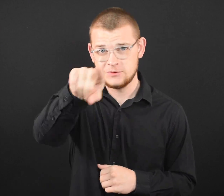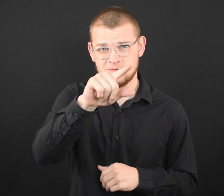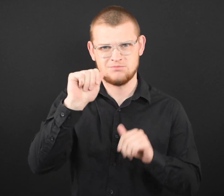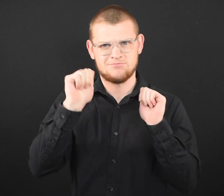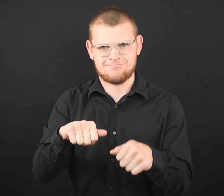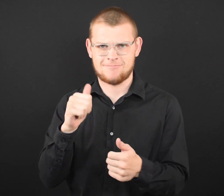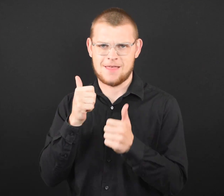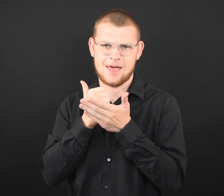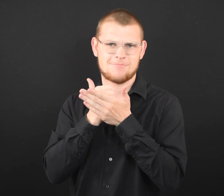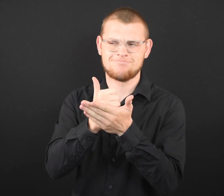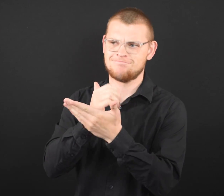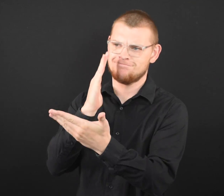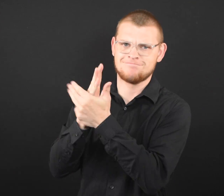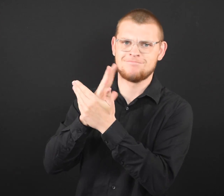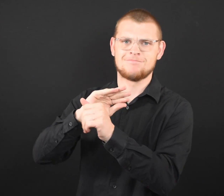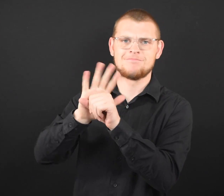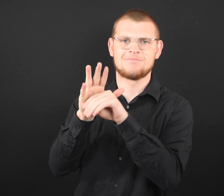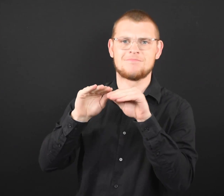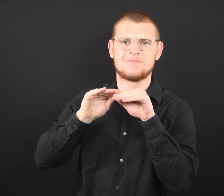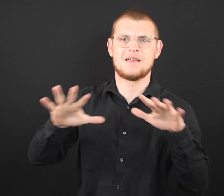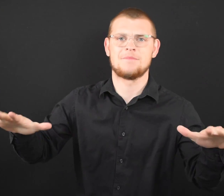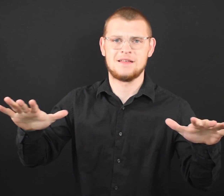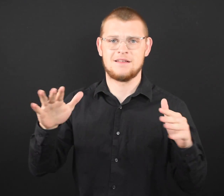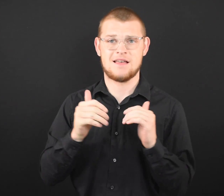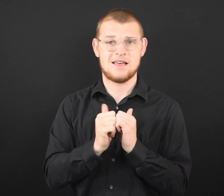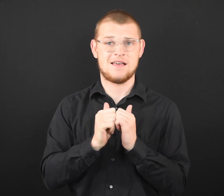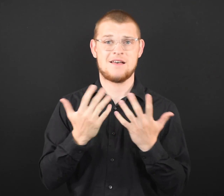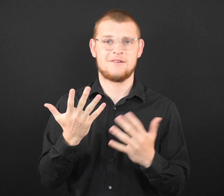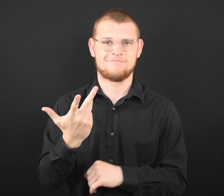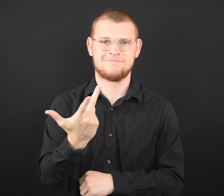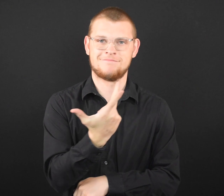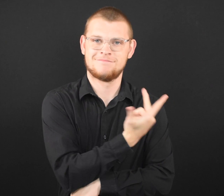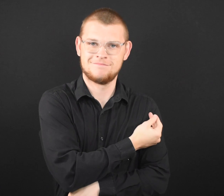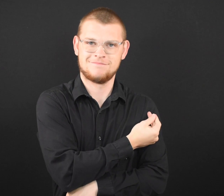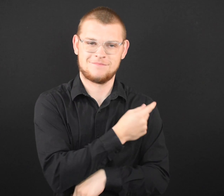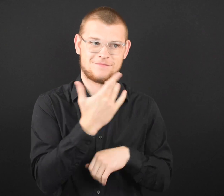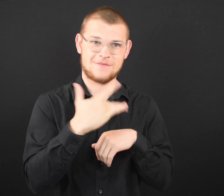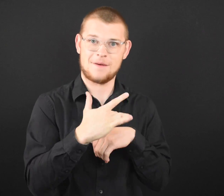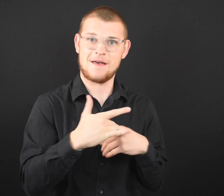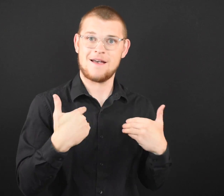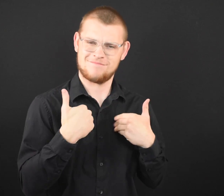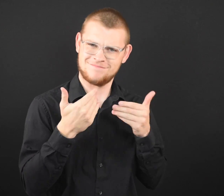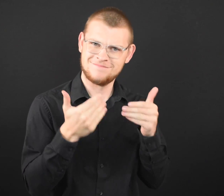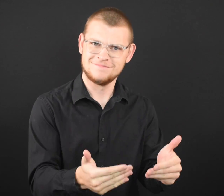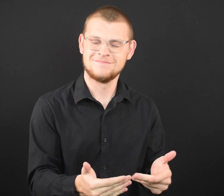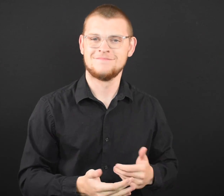You can help stop the pandemic by getting a COVID- 19 vaccine when it is available to you.